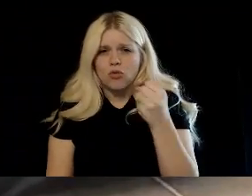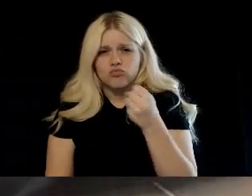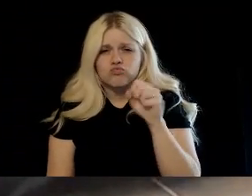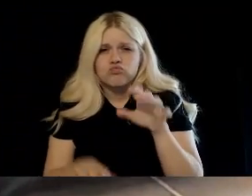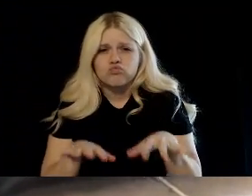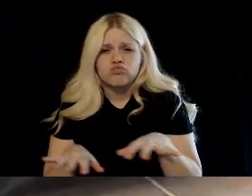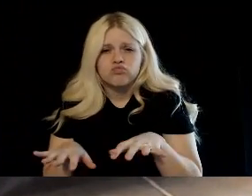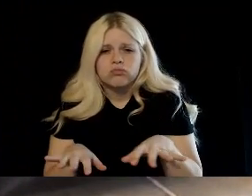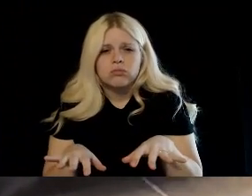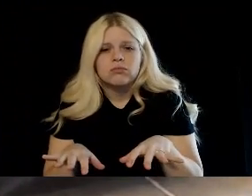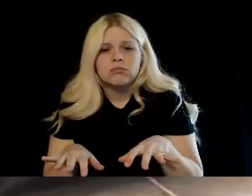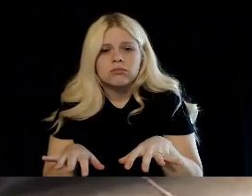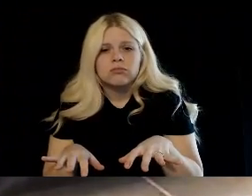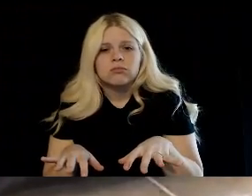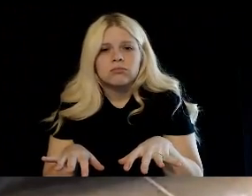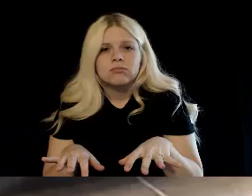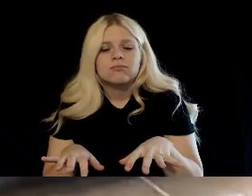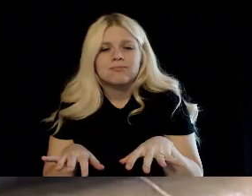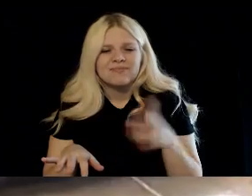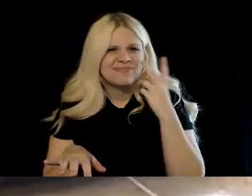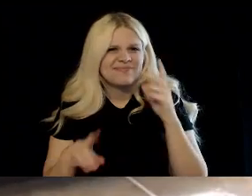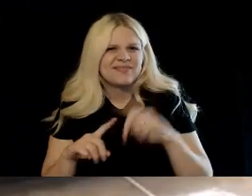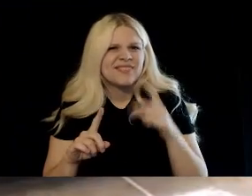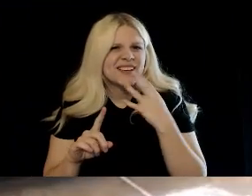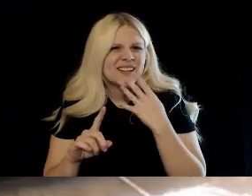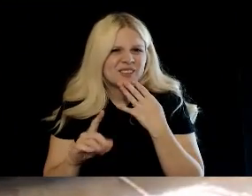black; Now we have white on navy.